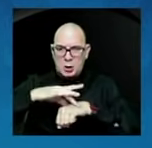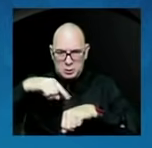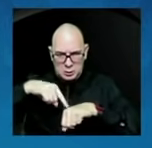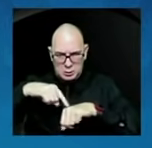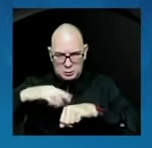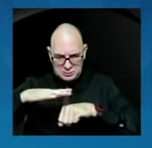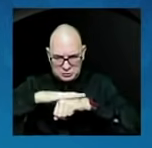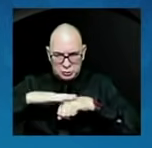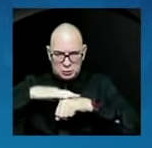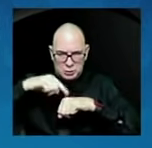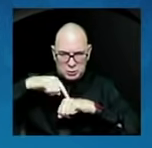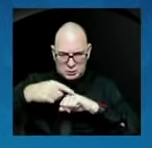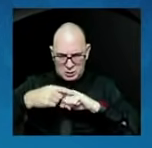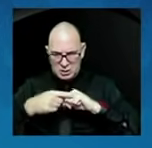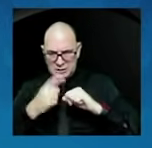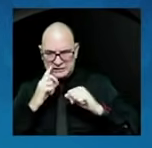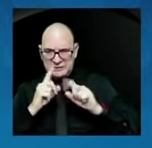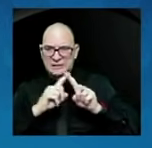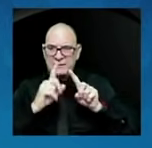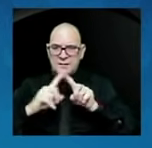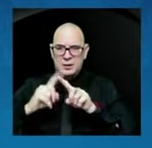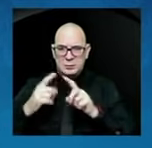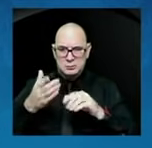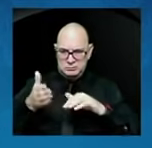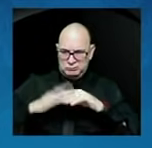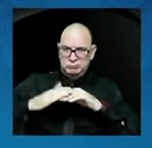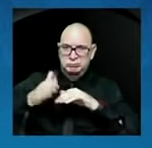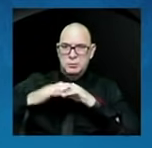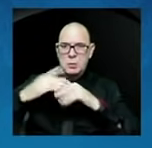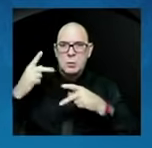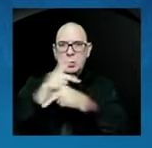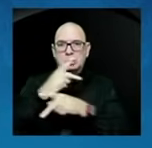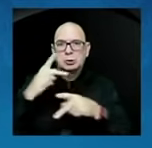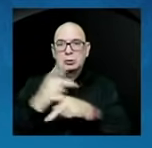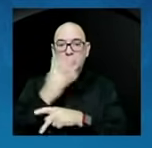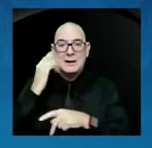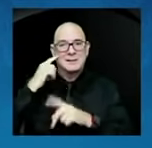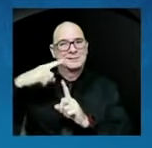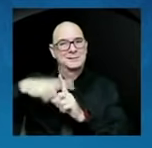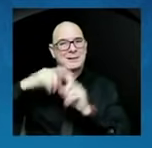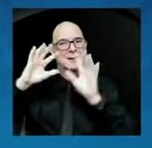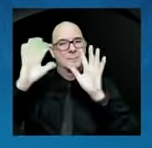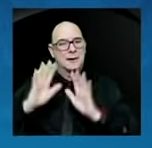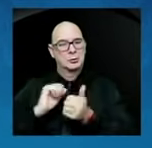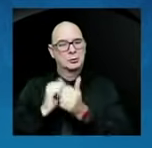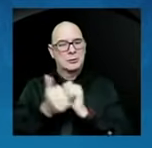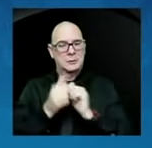AS NATURAL DAISES ARE INCREASING